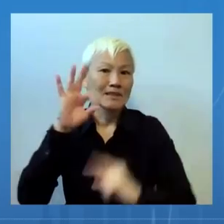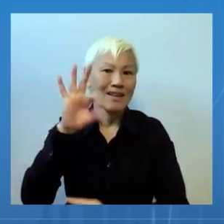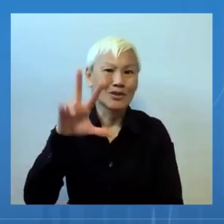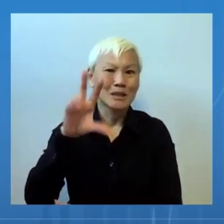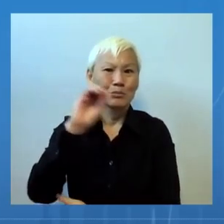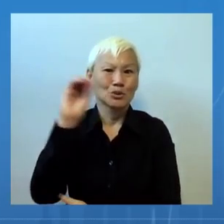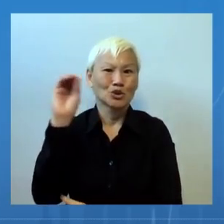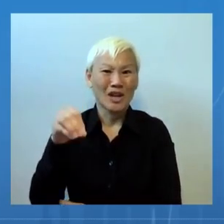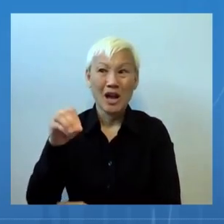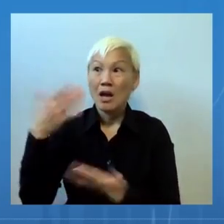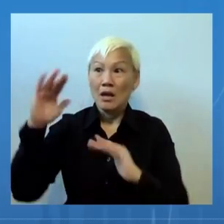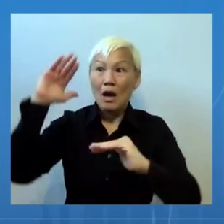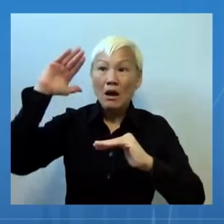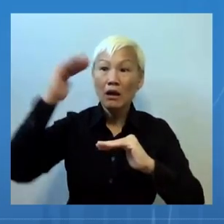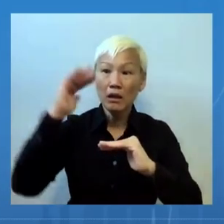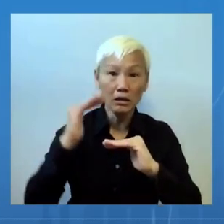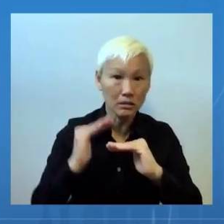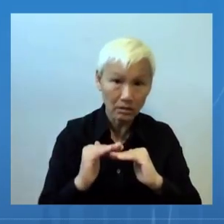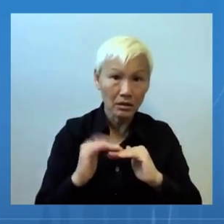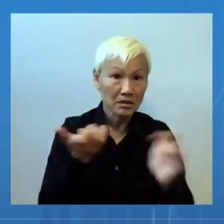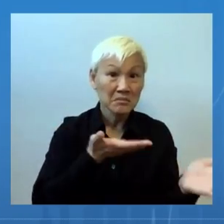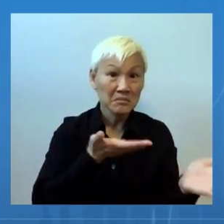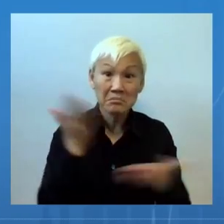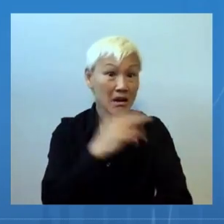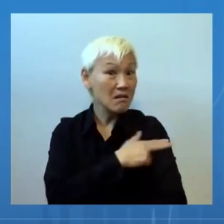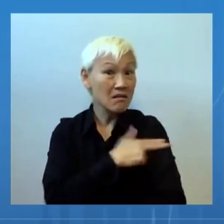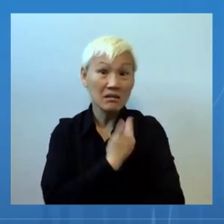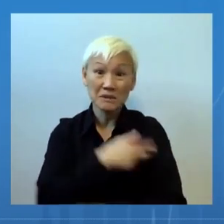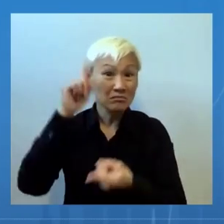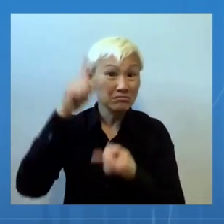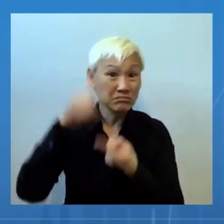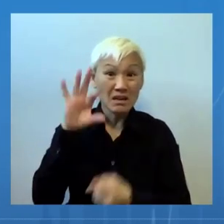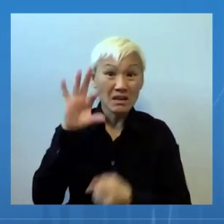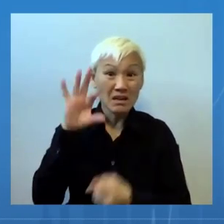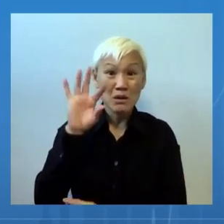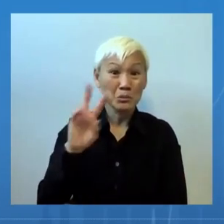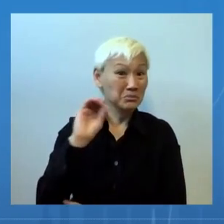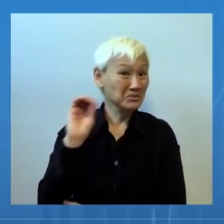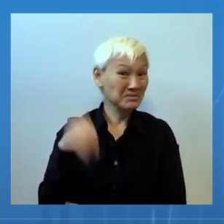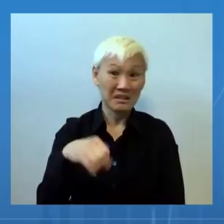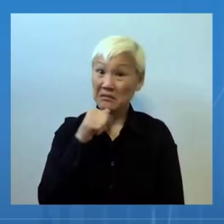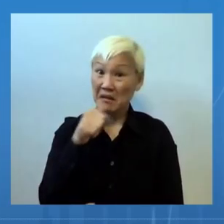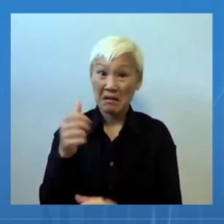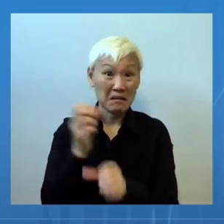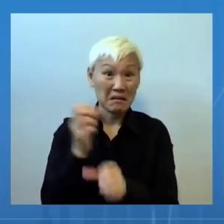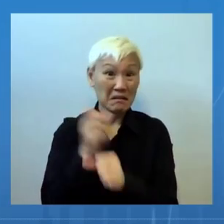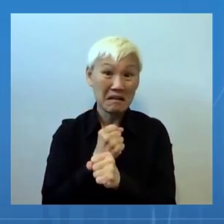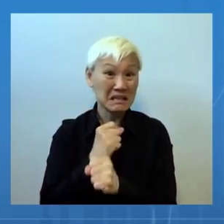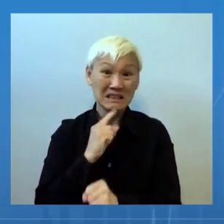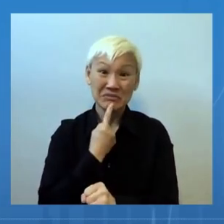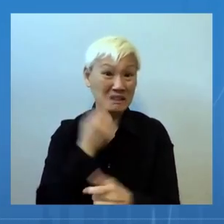a 92 percent lower risk of severe disease, and an 81 percent lower risk of death.